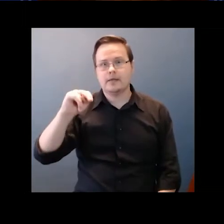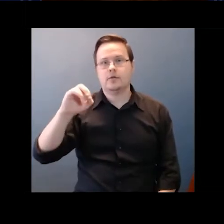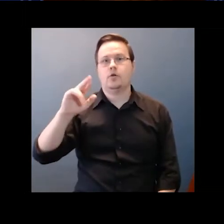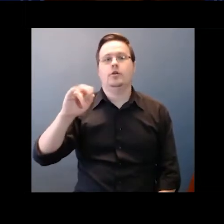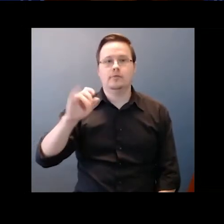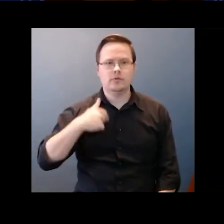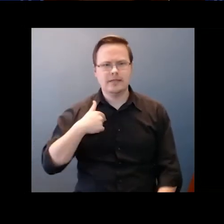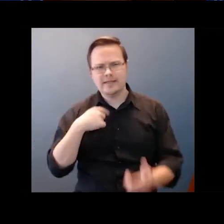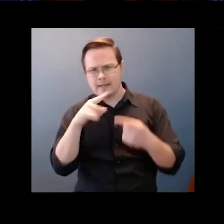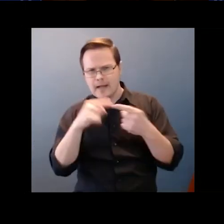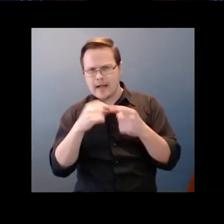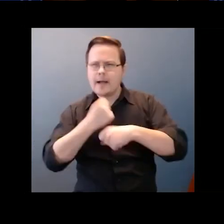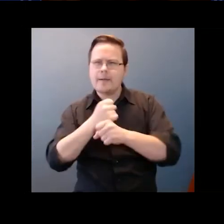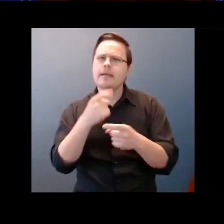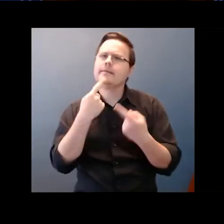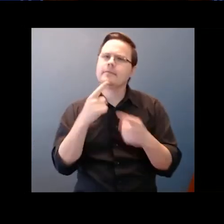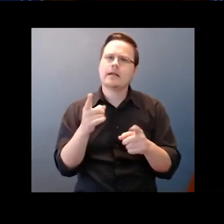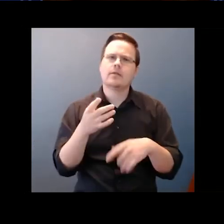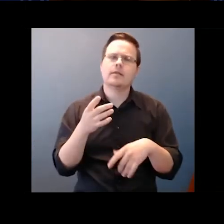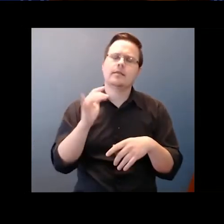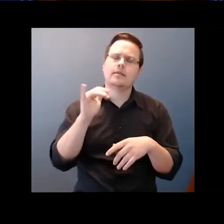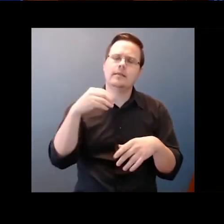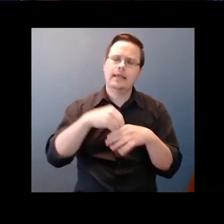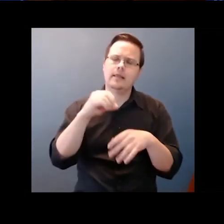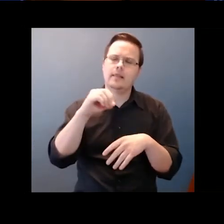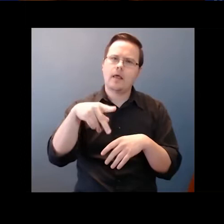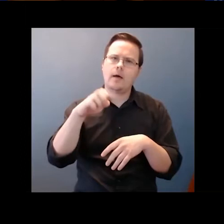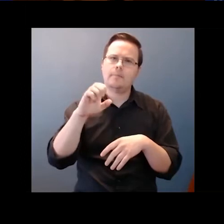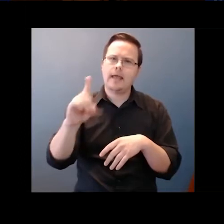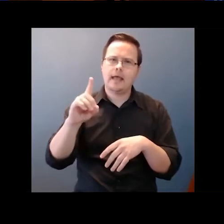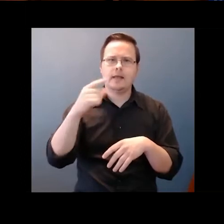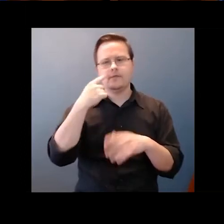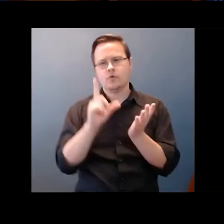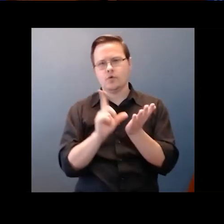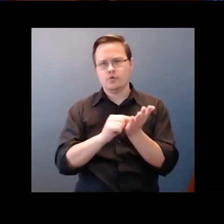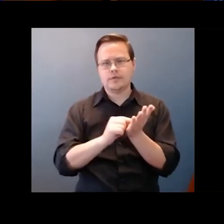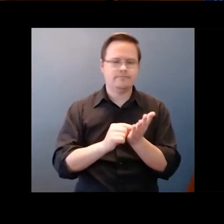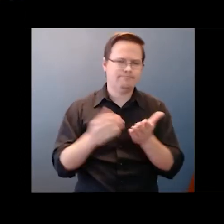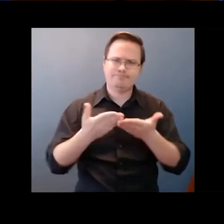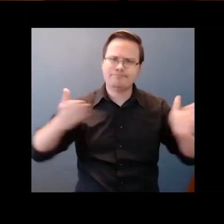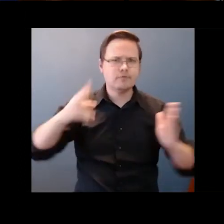an argument in the op-ed section of a publication that's widely read by city council members and staff and